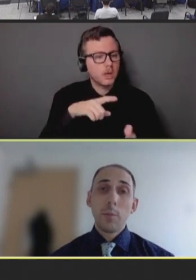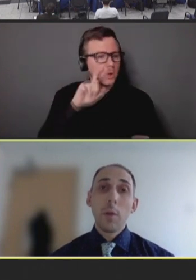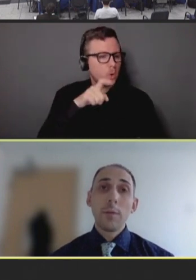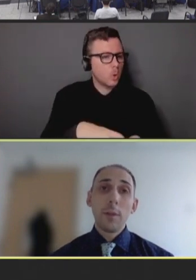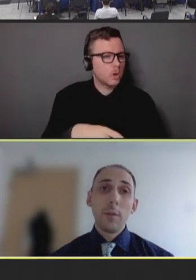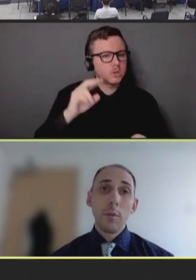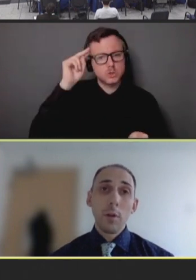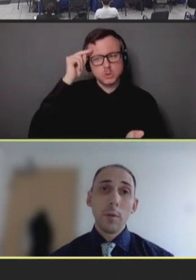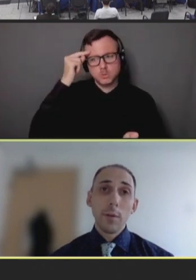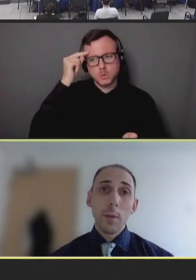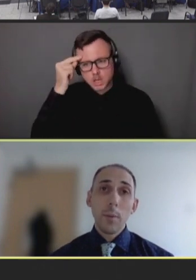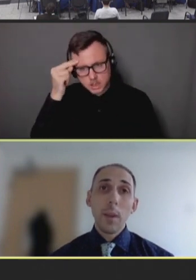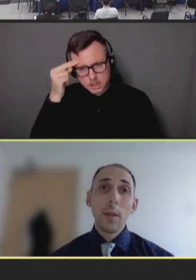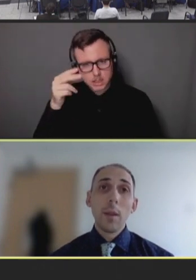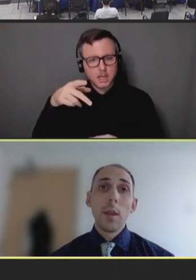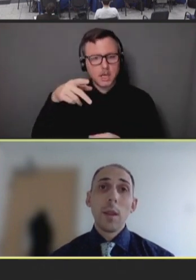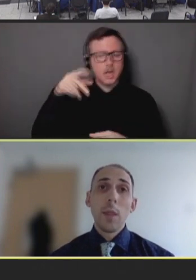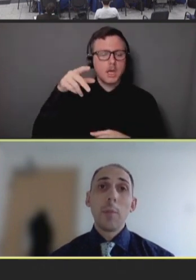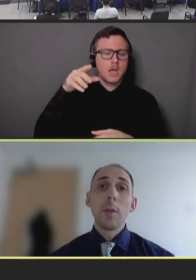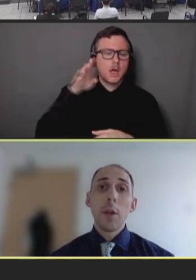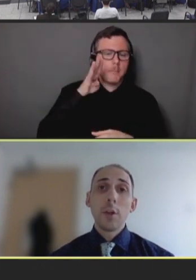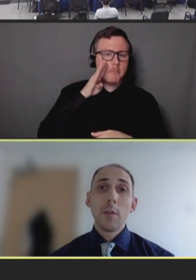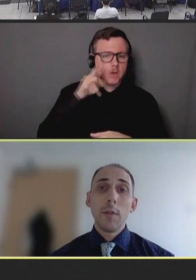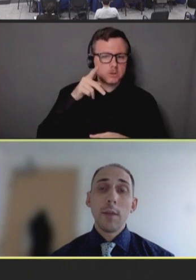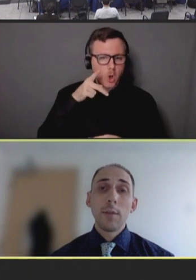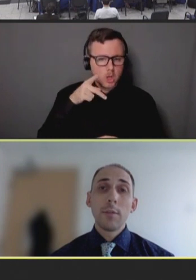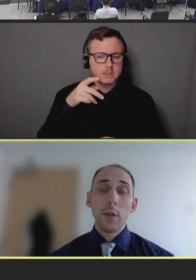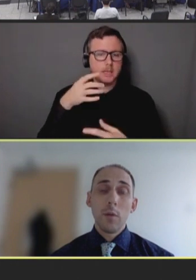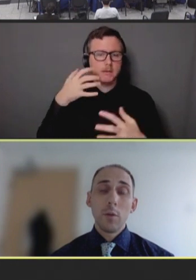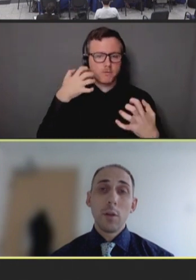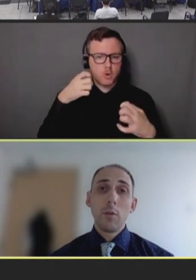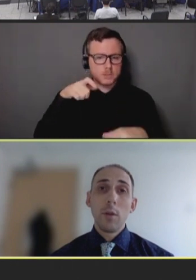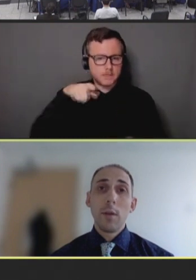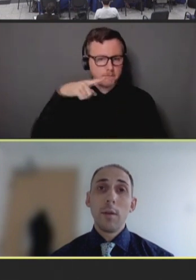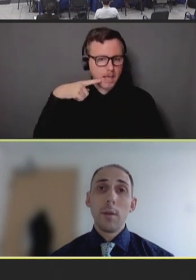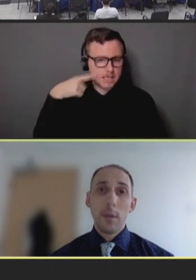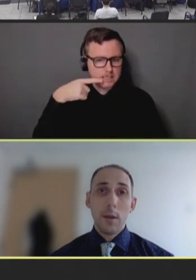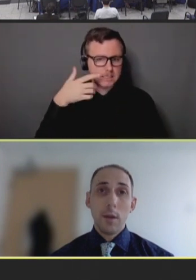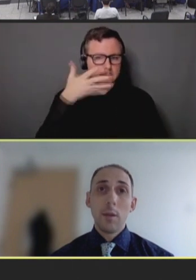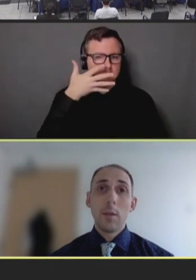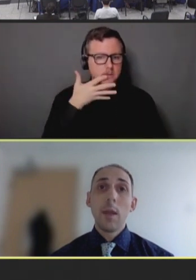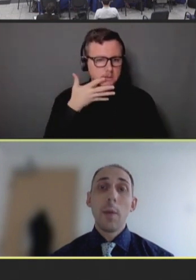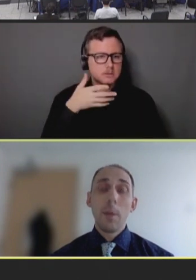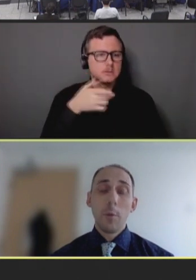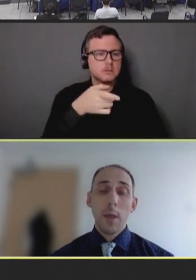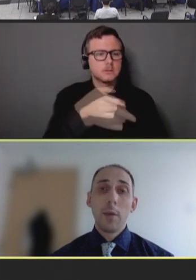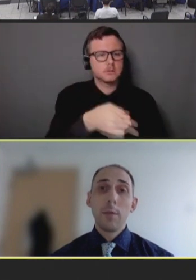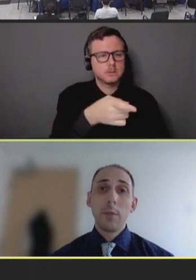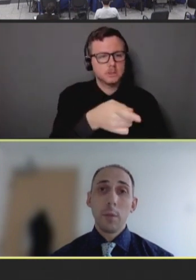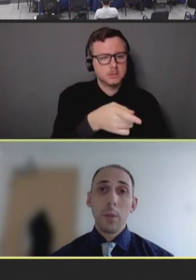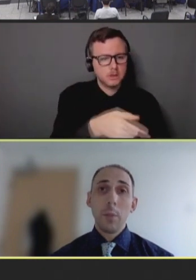Bell's Palsy, vertigo, and syncope; hematologic events, which included lab abnormalities of